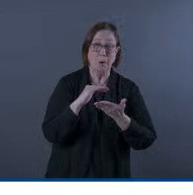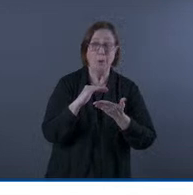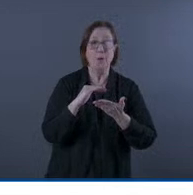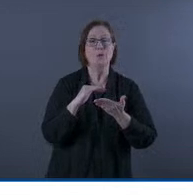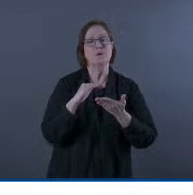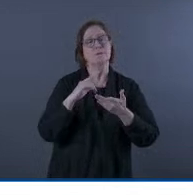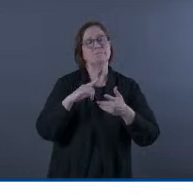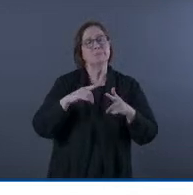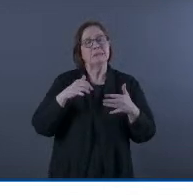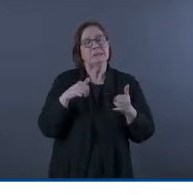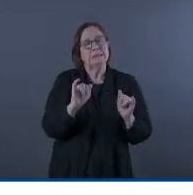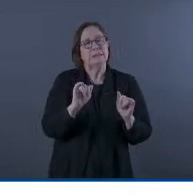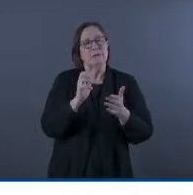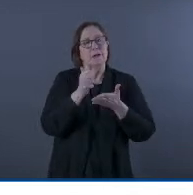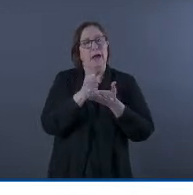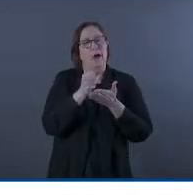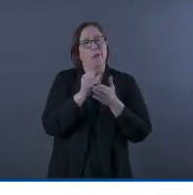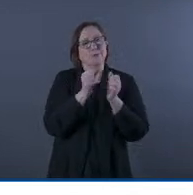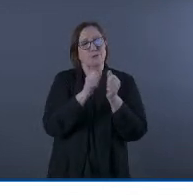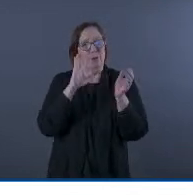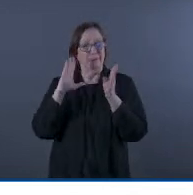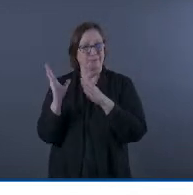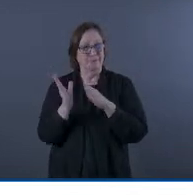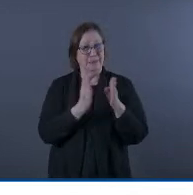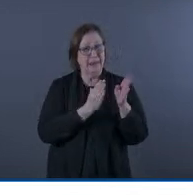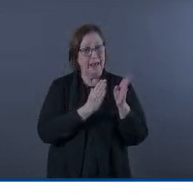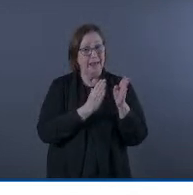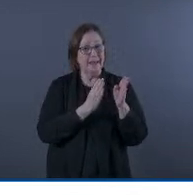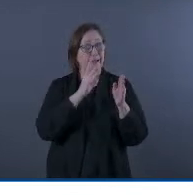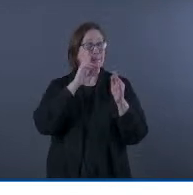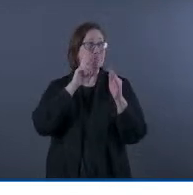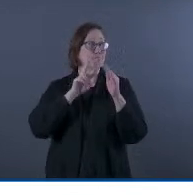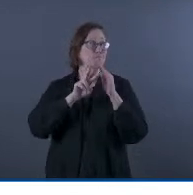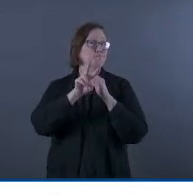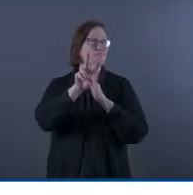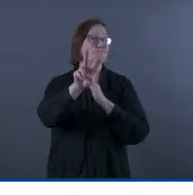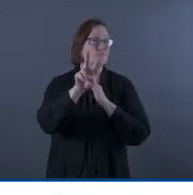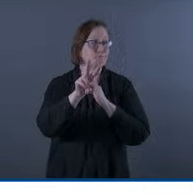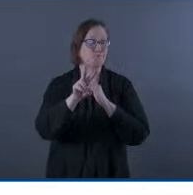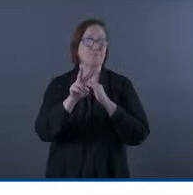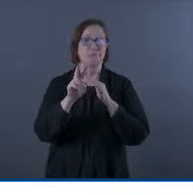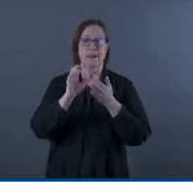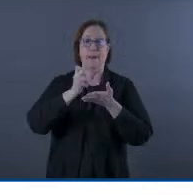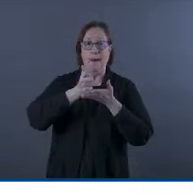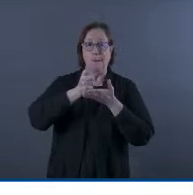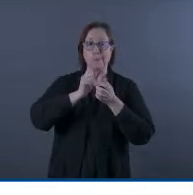to be able to have some predictability for scheduling purposes and staffing for both our clinics,